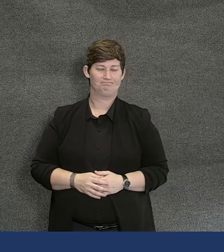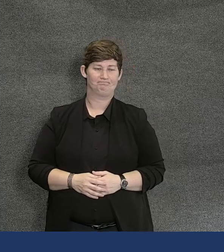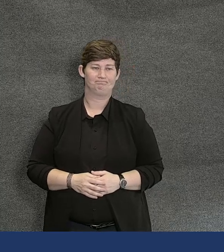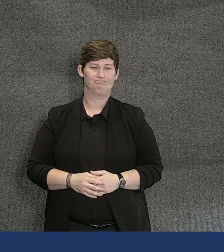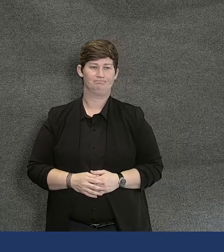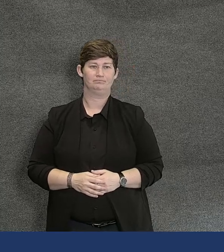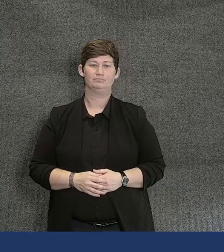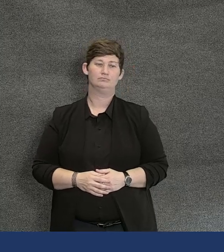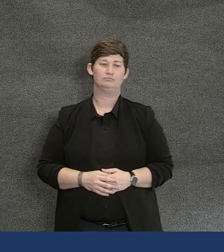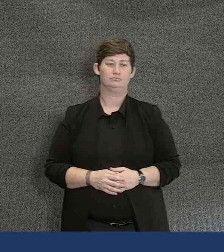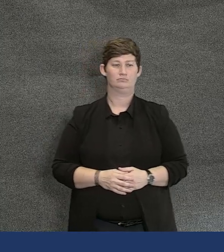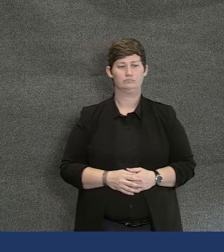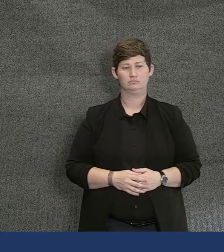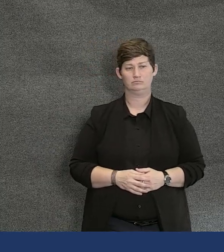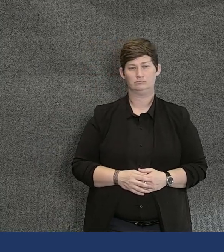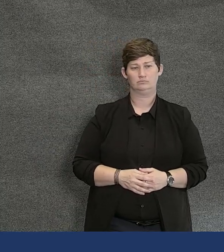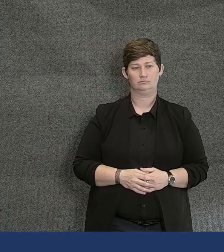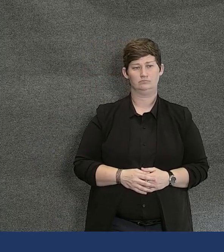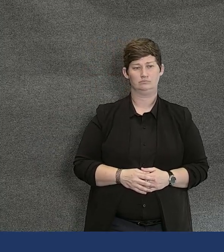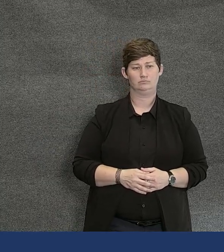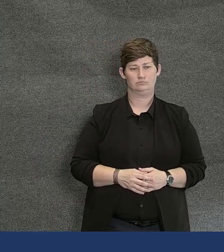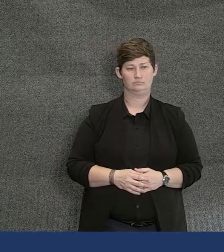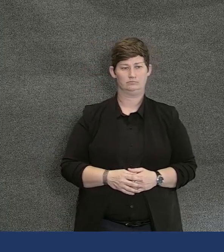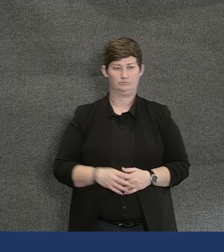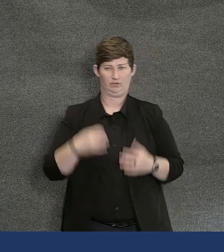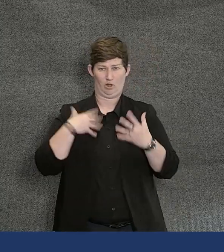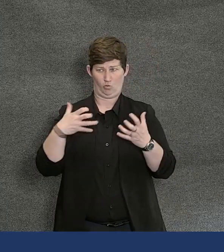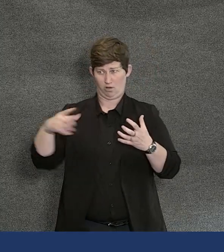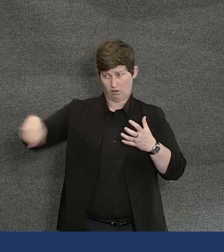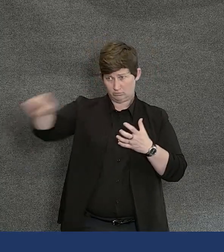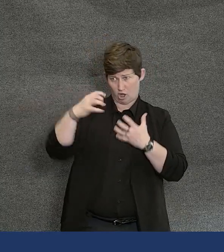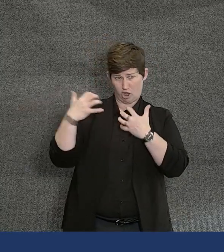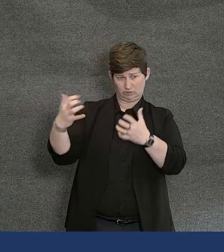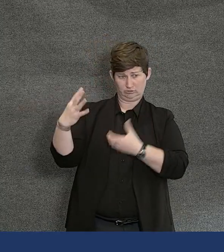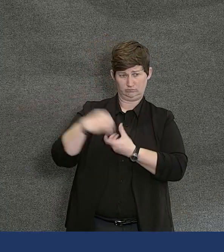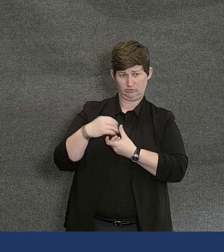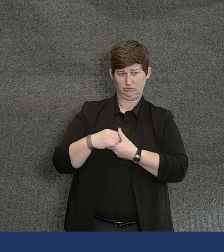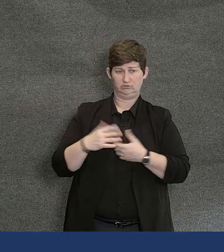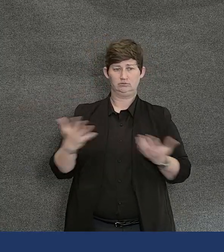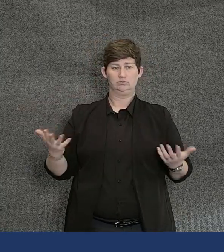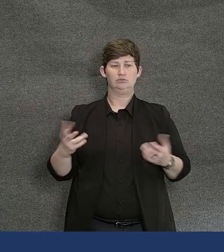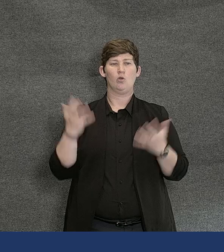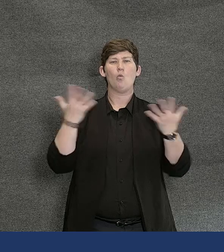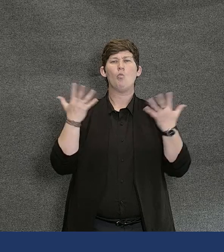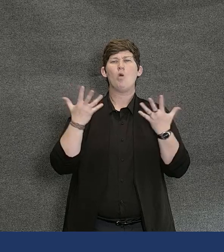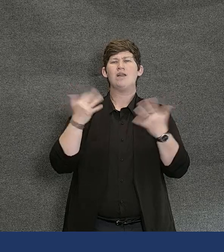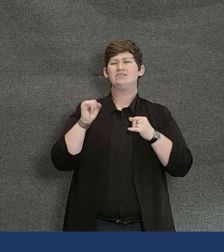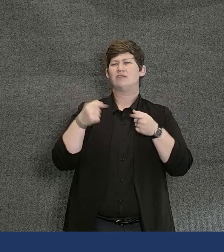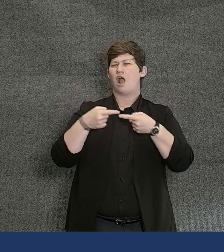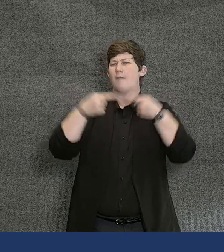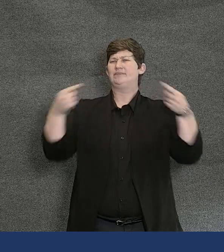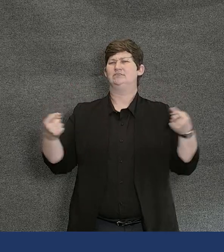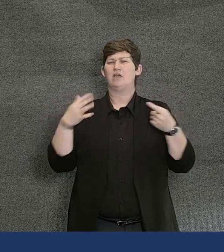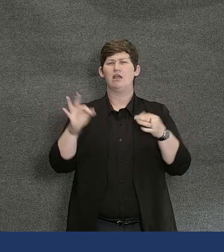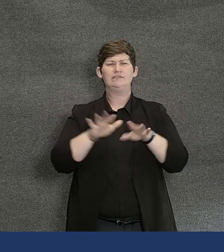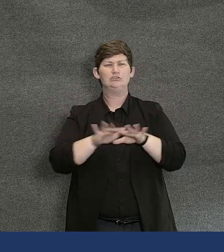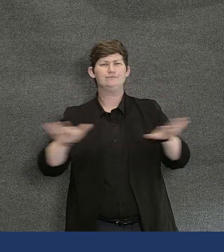What's the opposite-- I need audience participation. What's the opposite of diversity? Homogeneity.